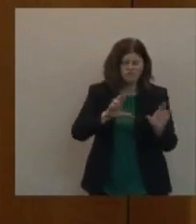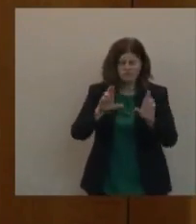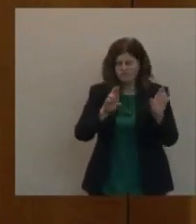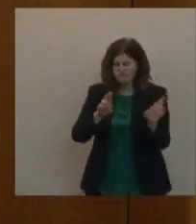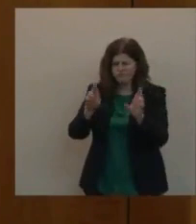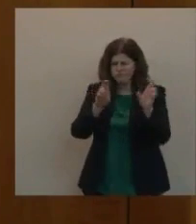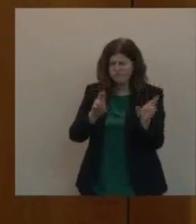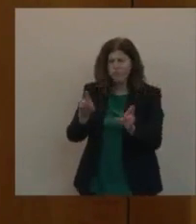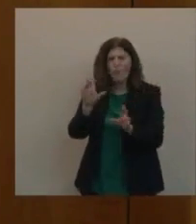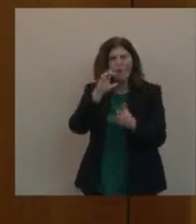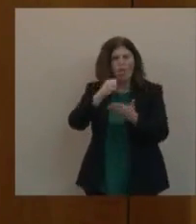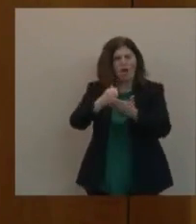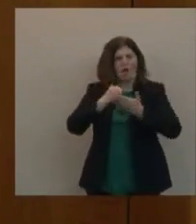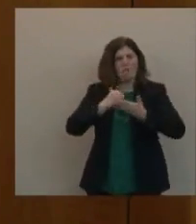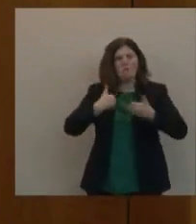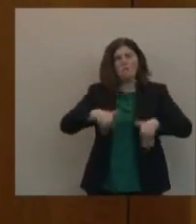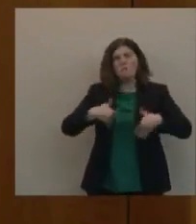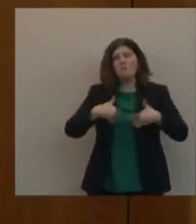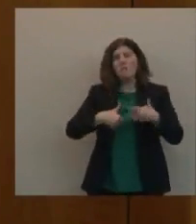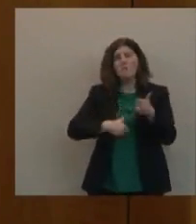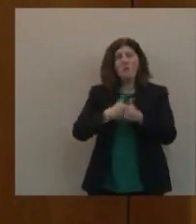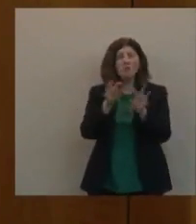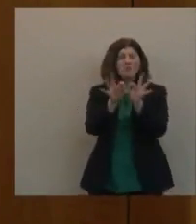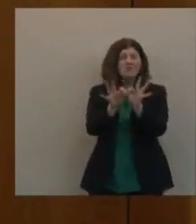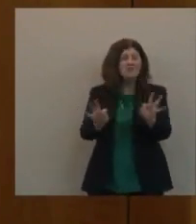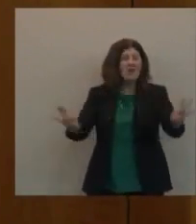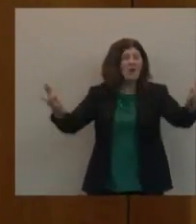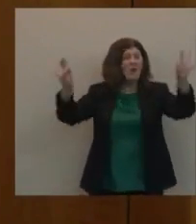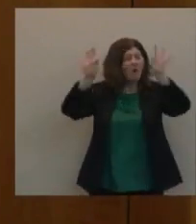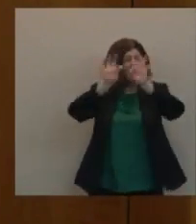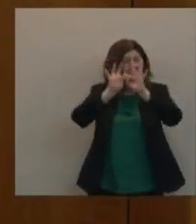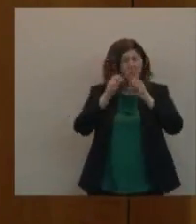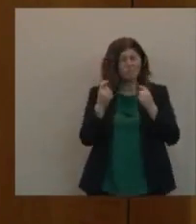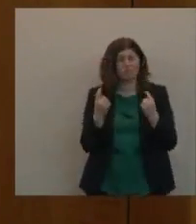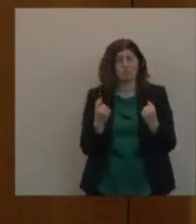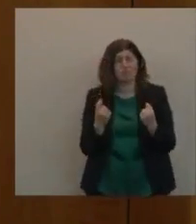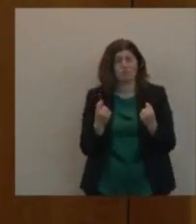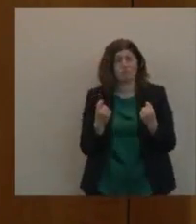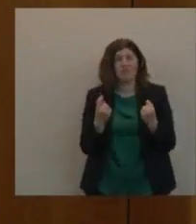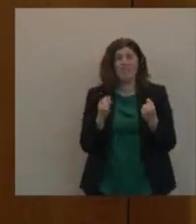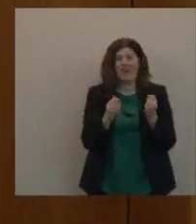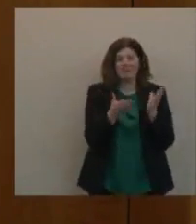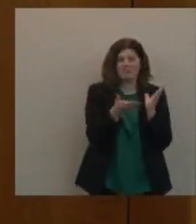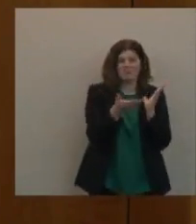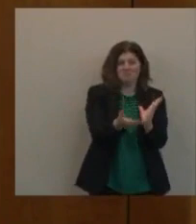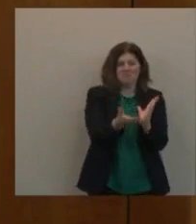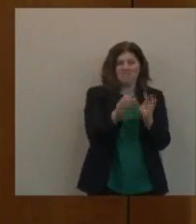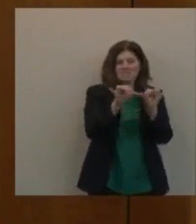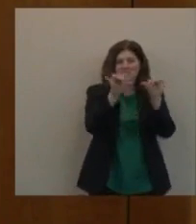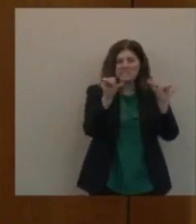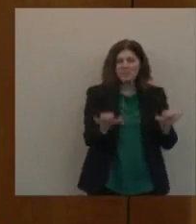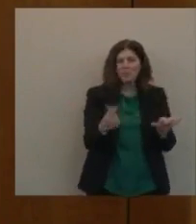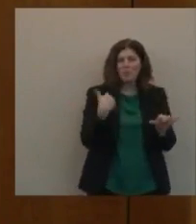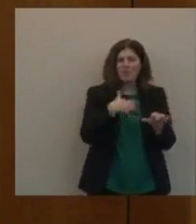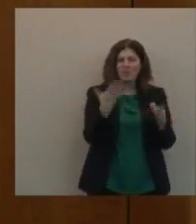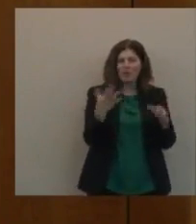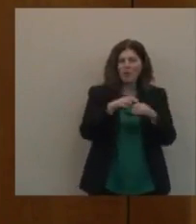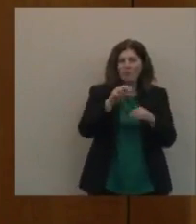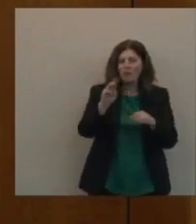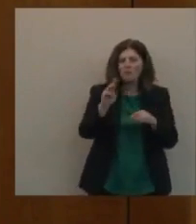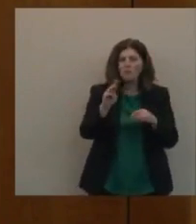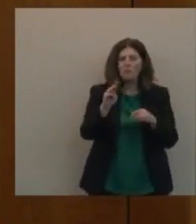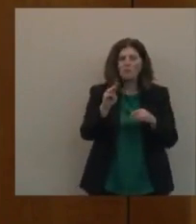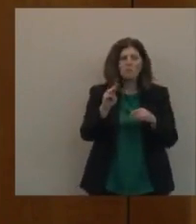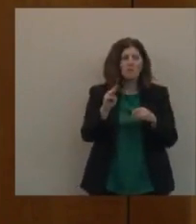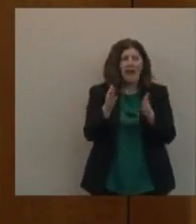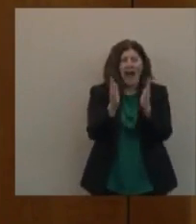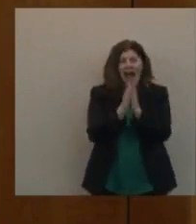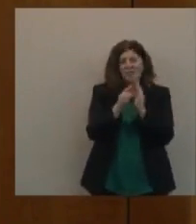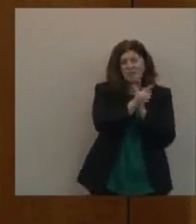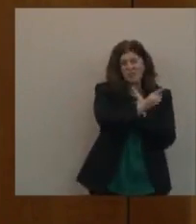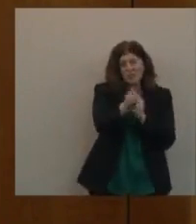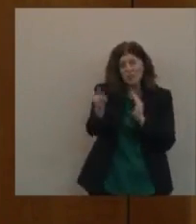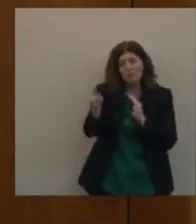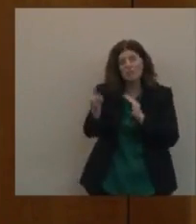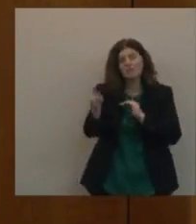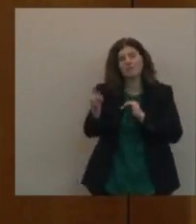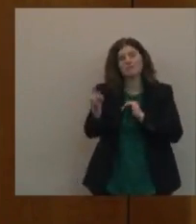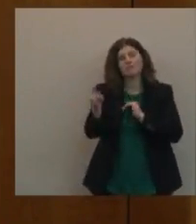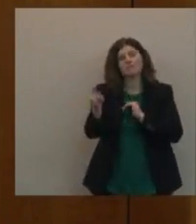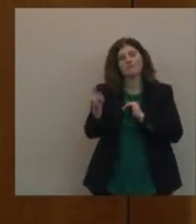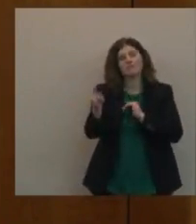AND REALLY, WITH BUT ULTIMATELY GREAT FOR OUR FARM WANT TO POINT OUT THAT EVERYTHING WE ARE DOING TO PREPARE, IT WILL BE VERY HELPFUL